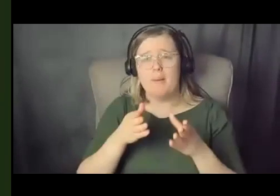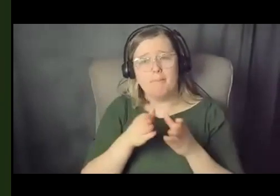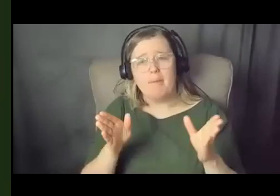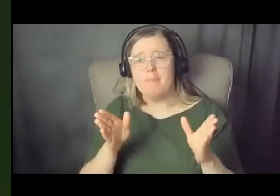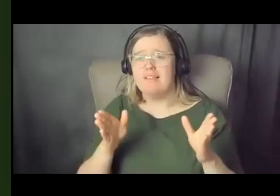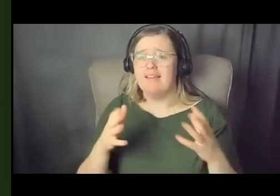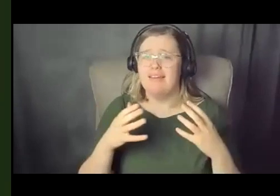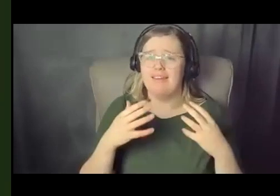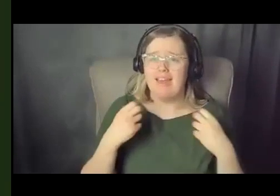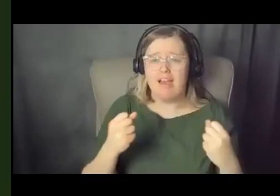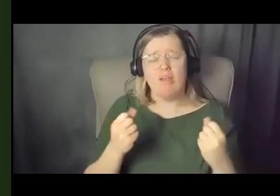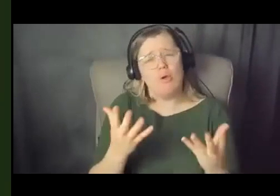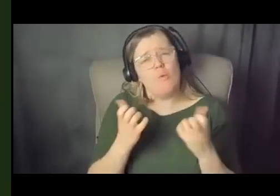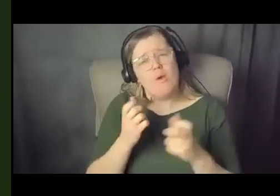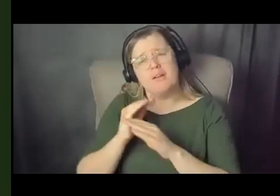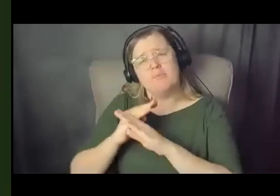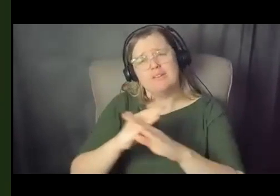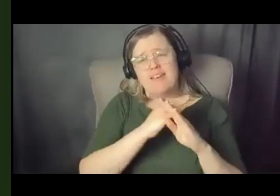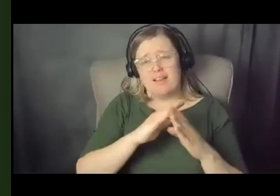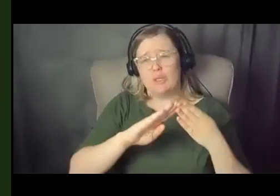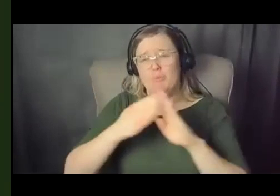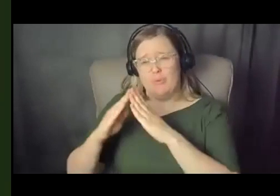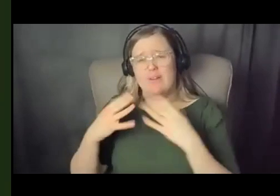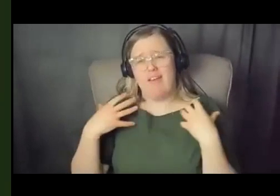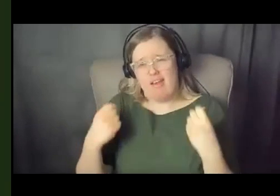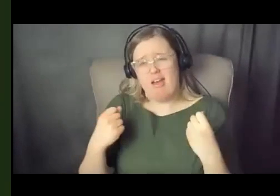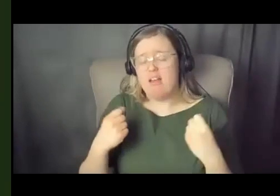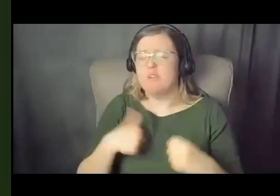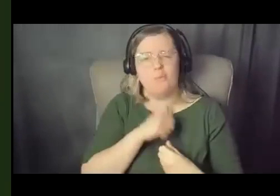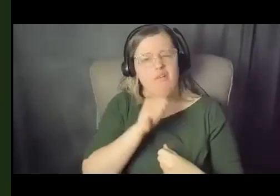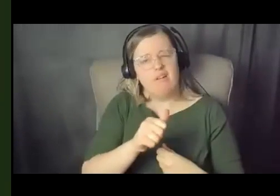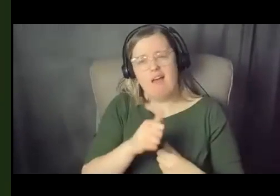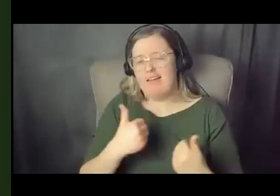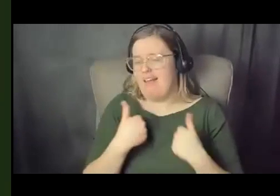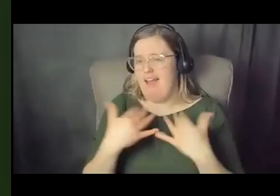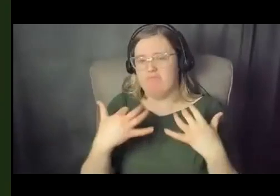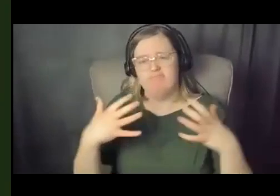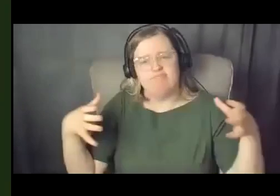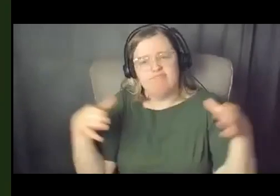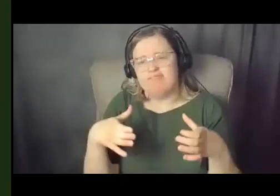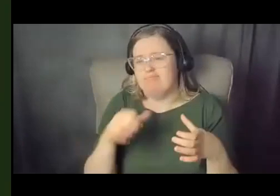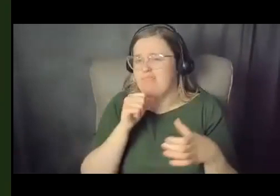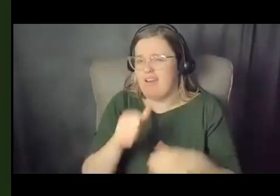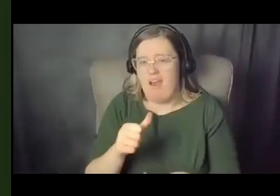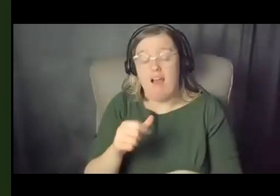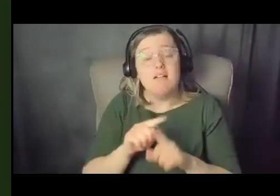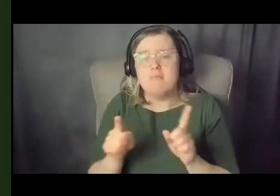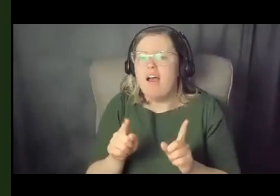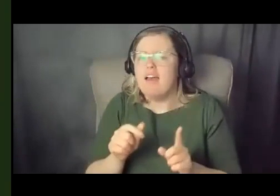really want to protect our community's health during this time, we won't have gatherings, but it doesn't mean we are not there for you.